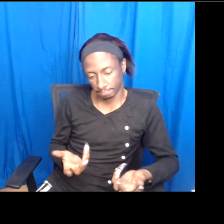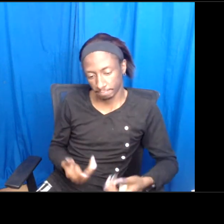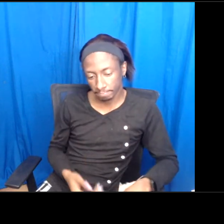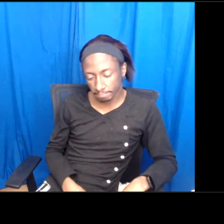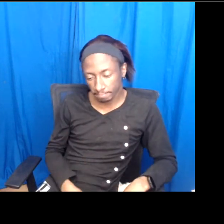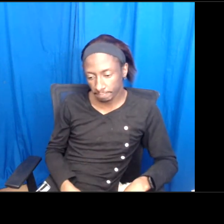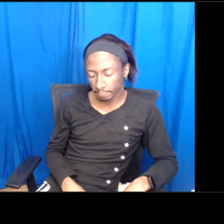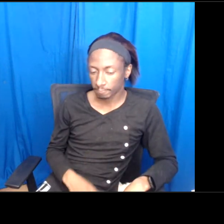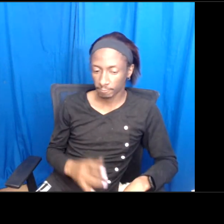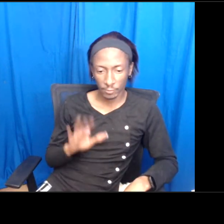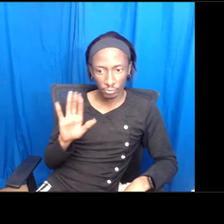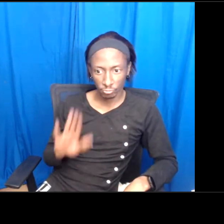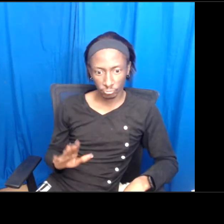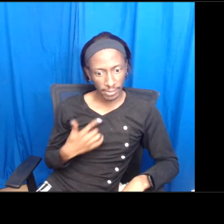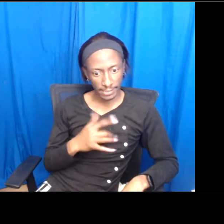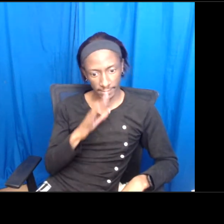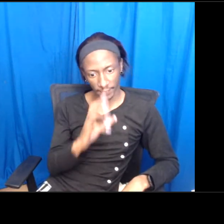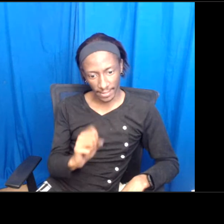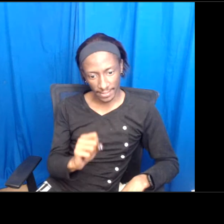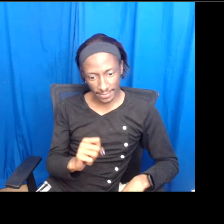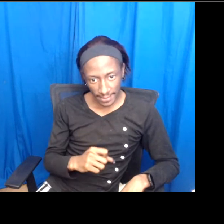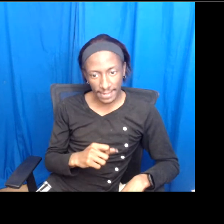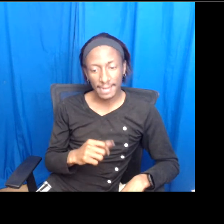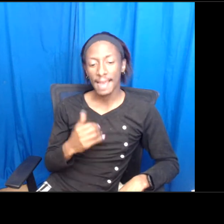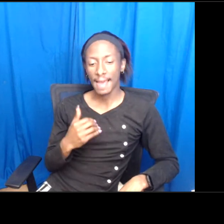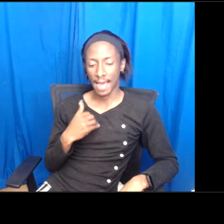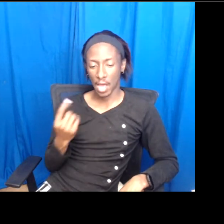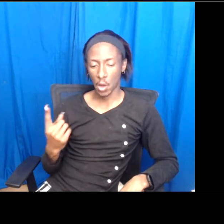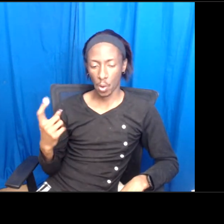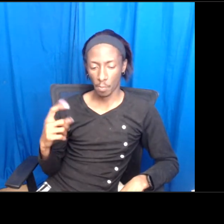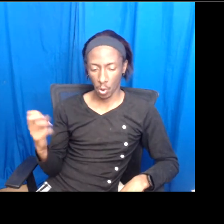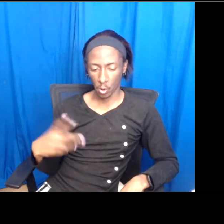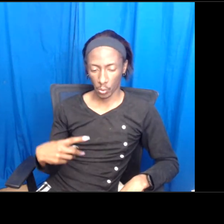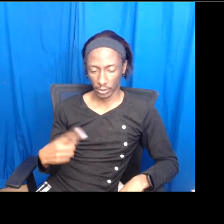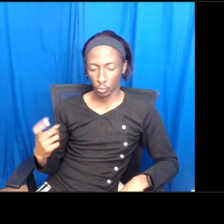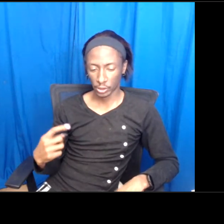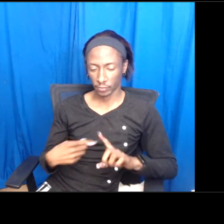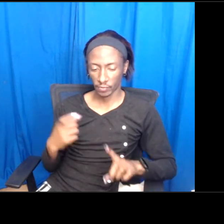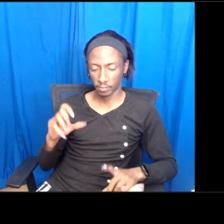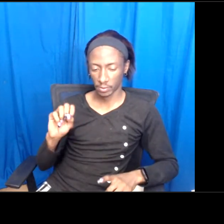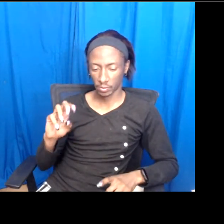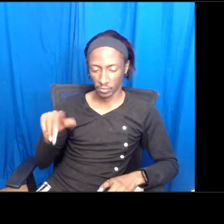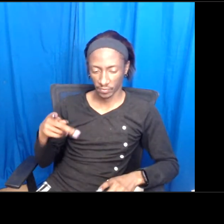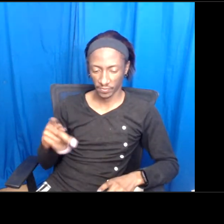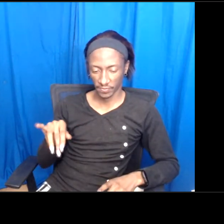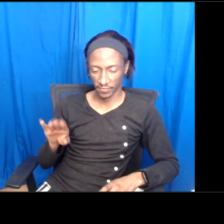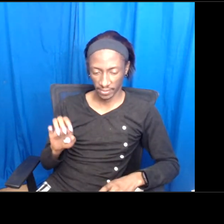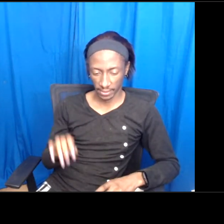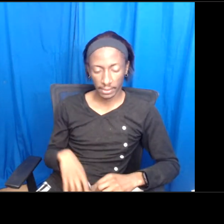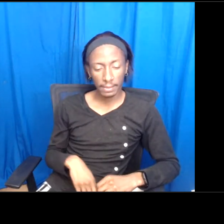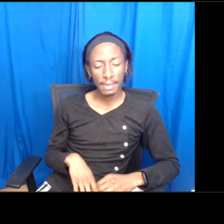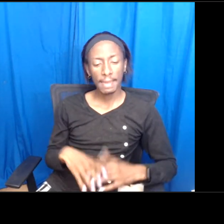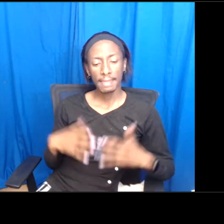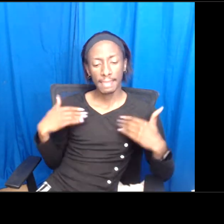Great, so fascinating. I lied I have one more question this came in from Sophie. "How are the animals impacted by the flights?"